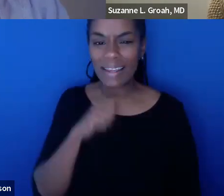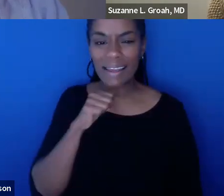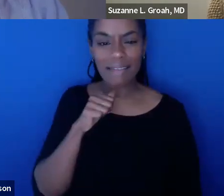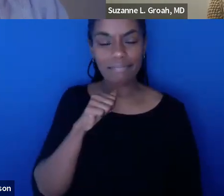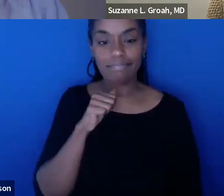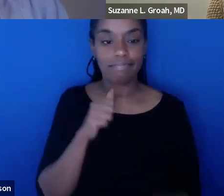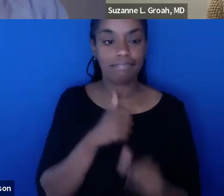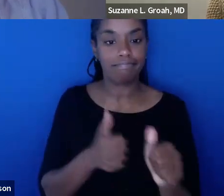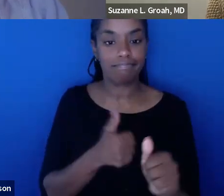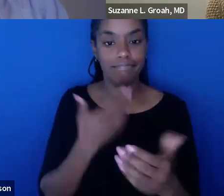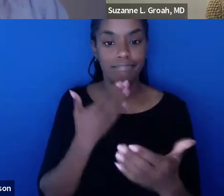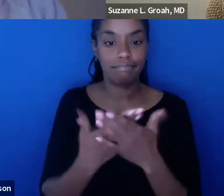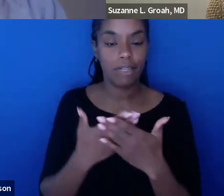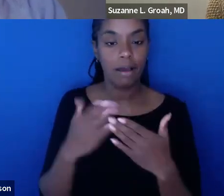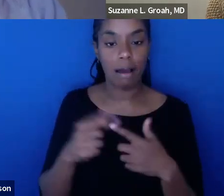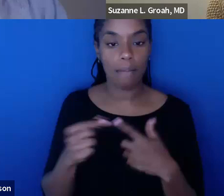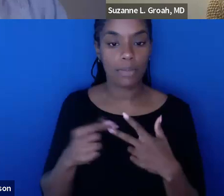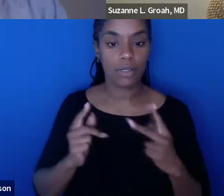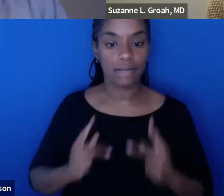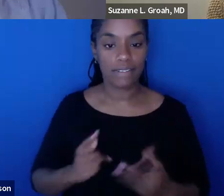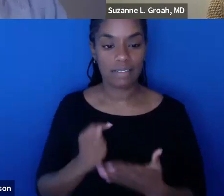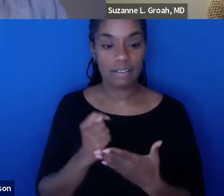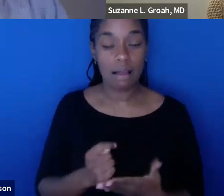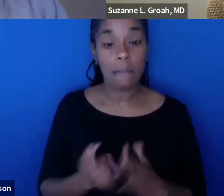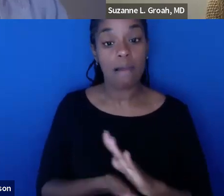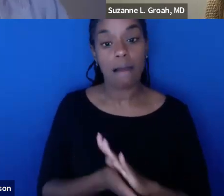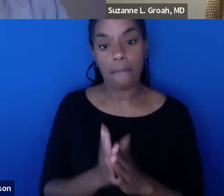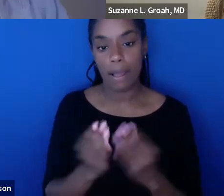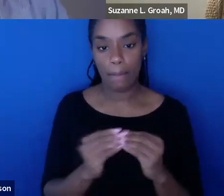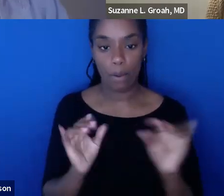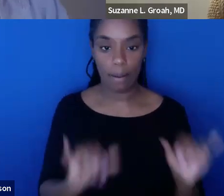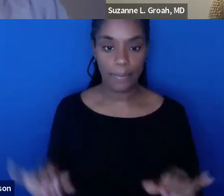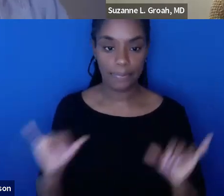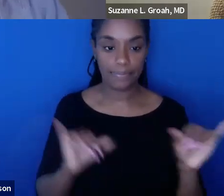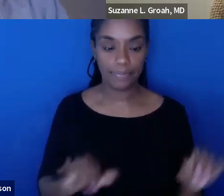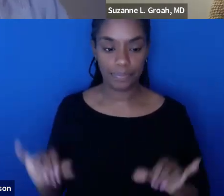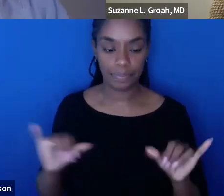therapy, but it's becoming much more common now and I'm getting my patients,